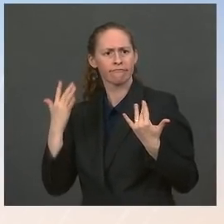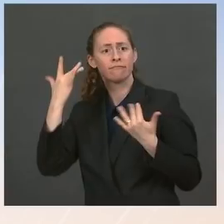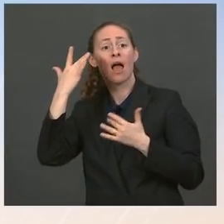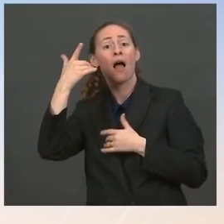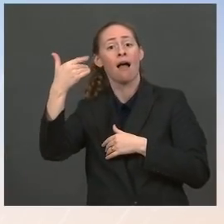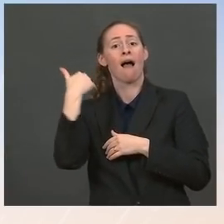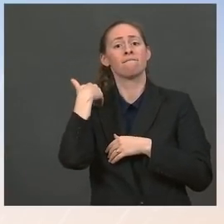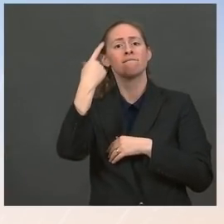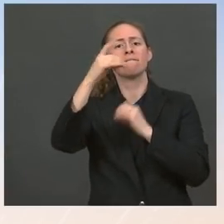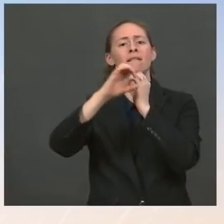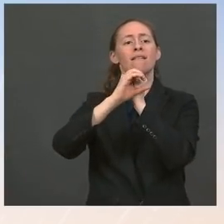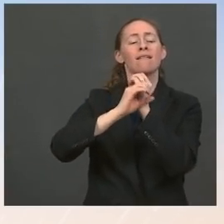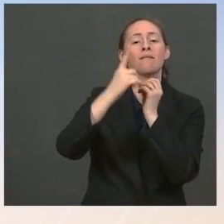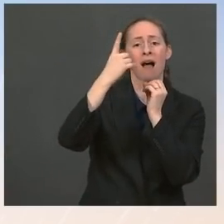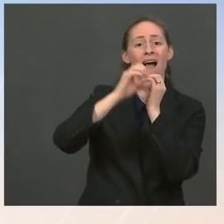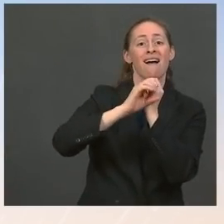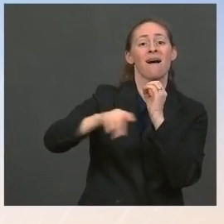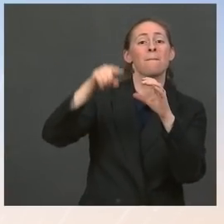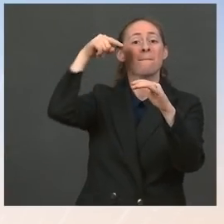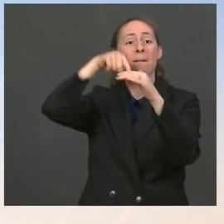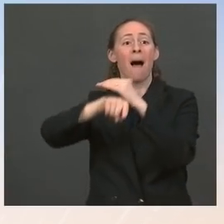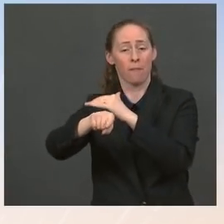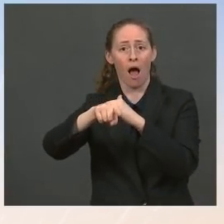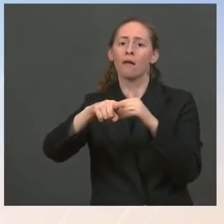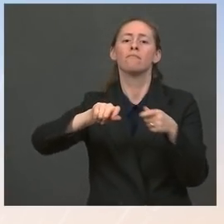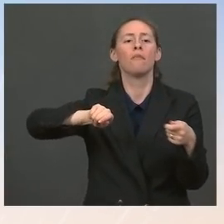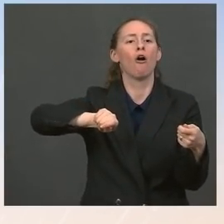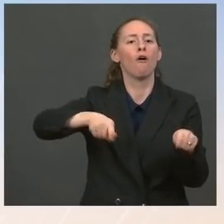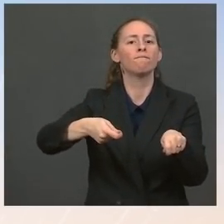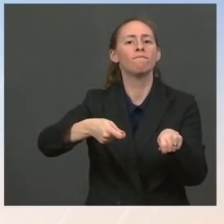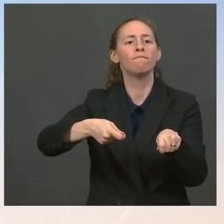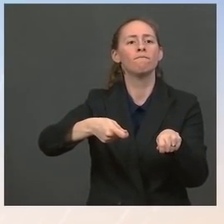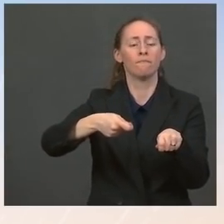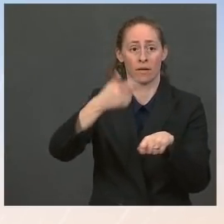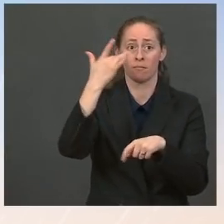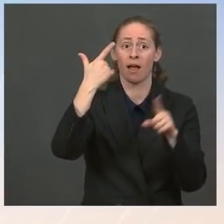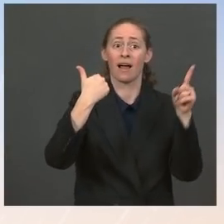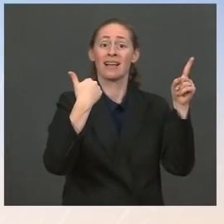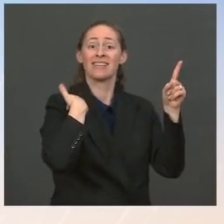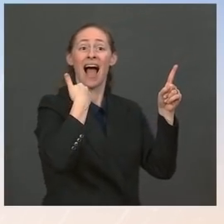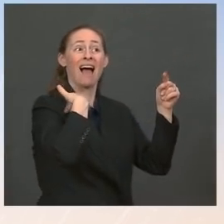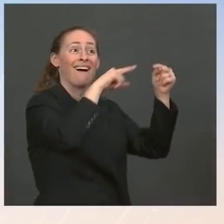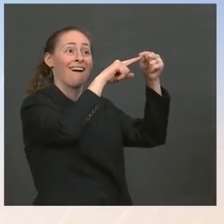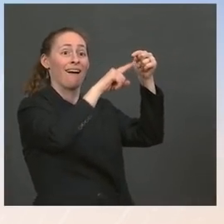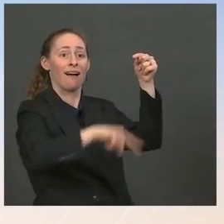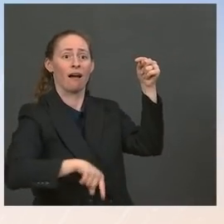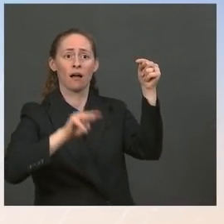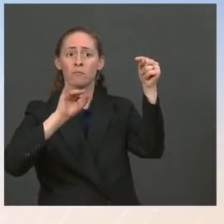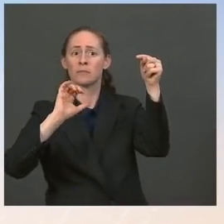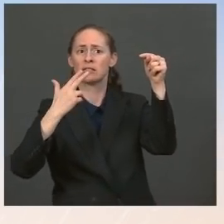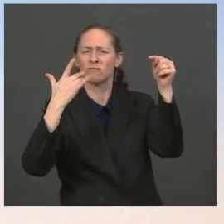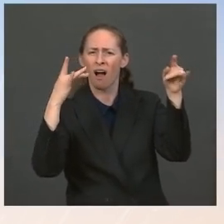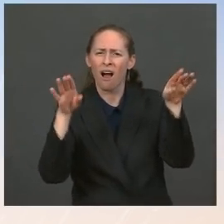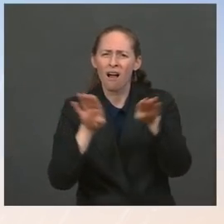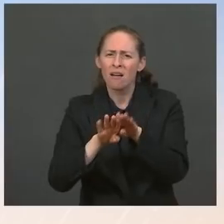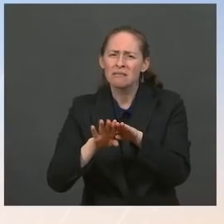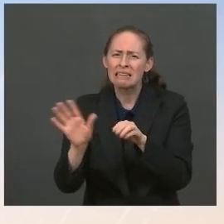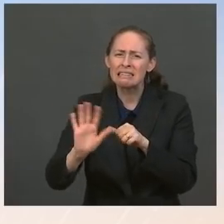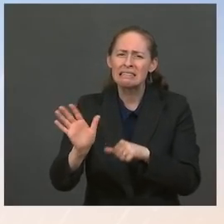Ms. Jean-Pierre: So, Peter, that is inaccurate. That is not com- -- that is not right. So, any reporting indicating that some decision